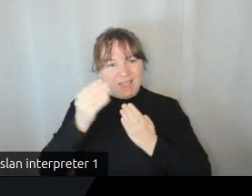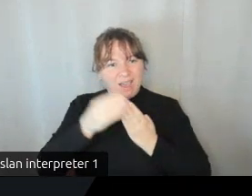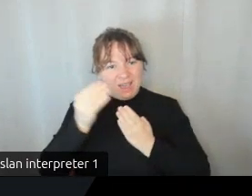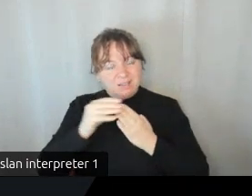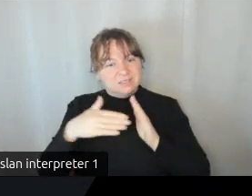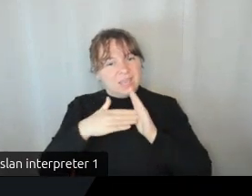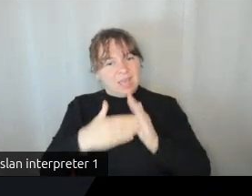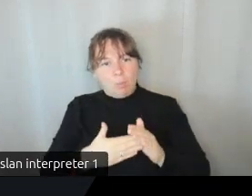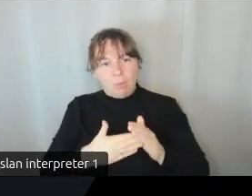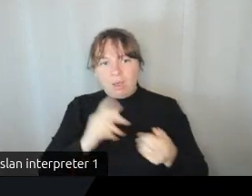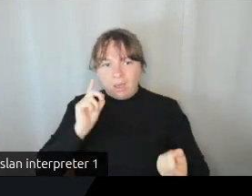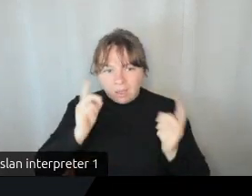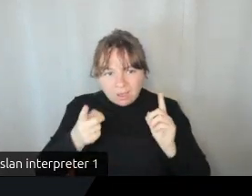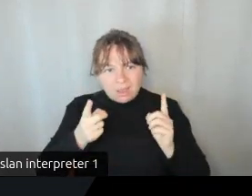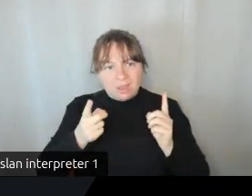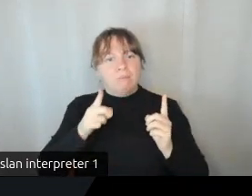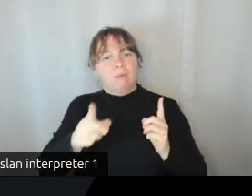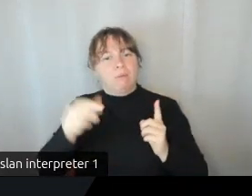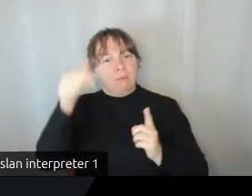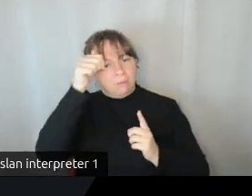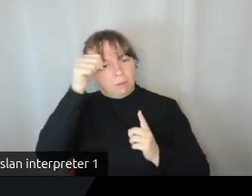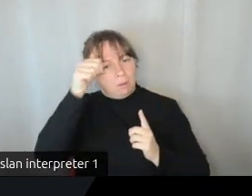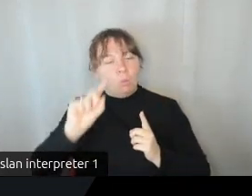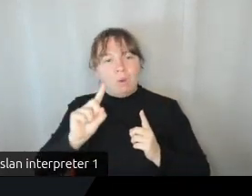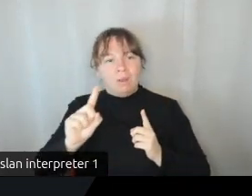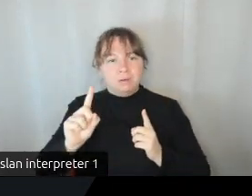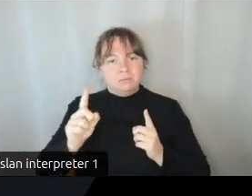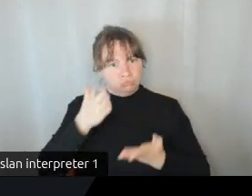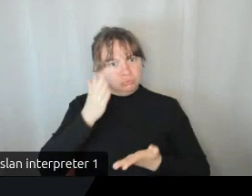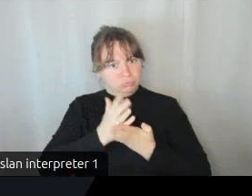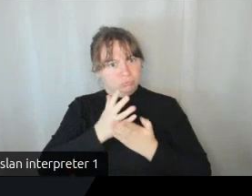behaviours during a consult with a client. You will see throughout this presentation